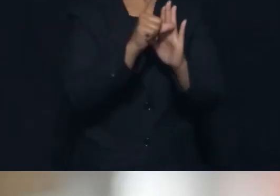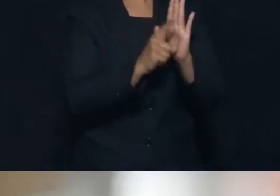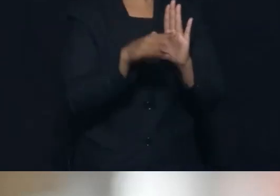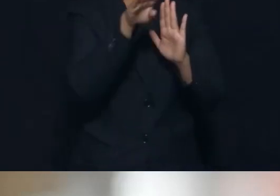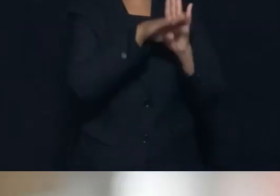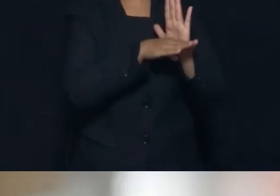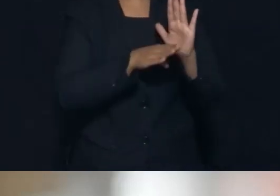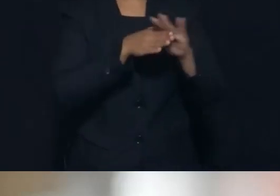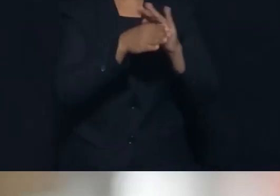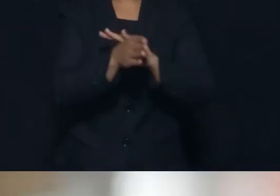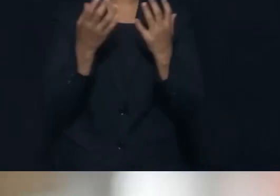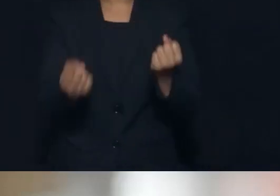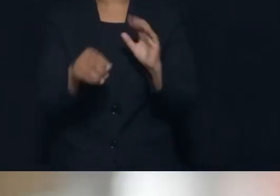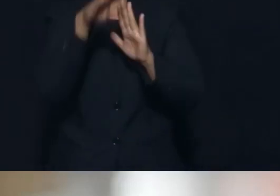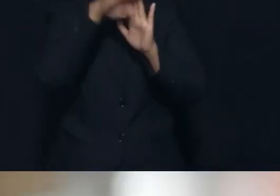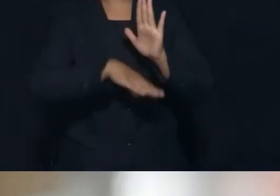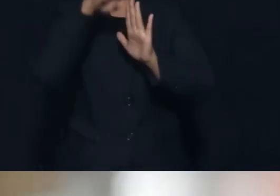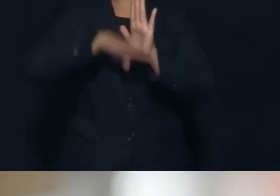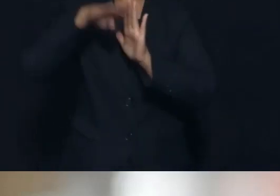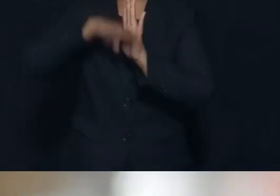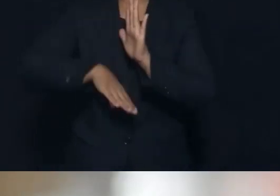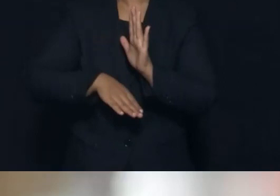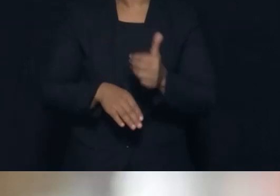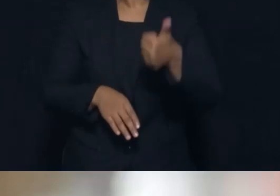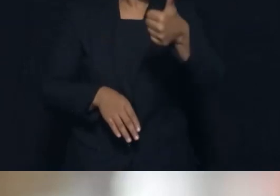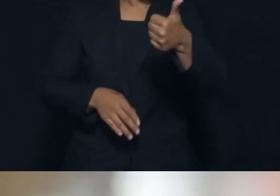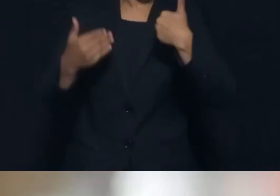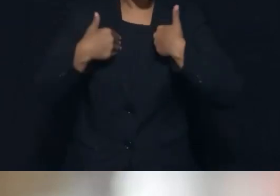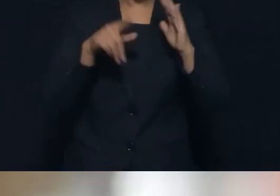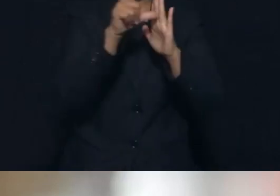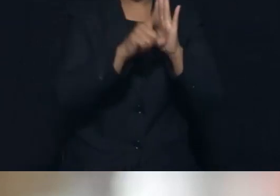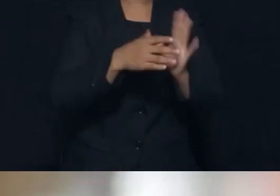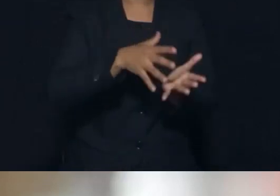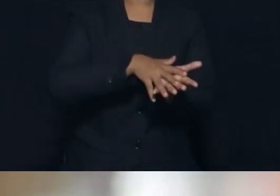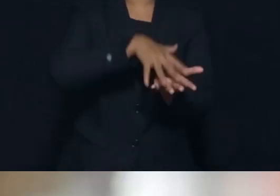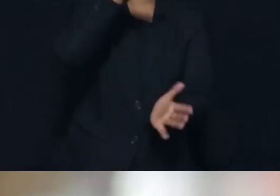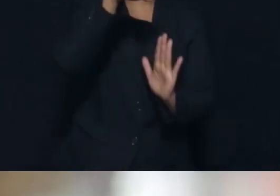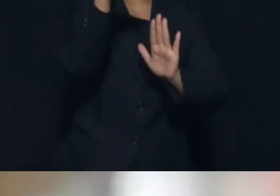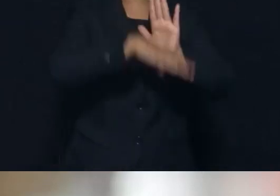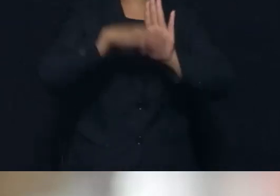And encouraged by the commission and by the government. Inmaculada Placencia Porrero can respond to the question better than me. Thank you.